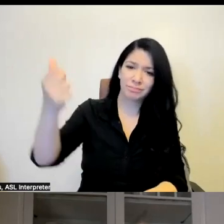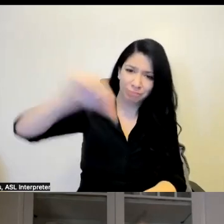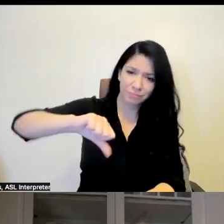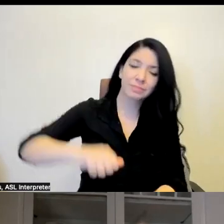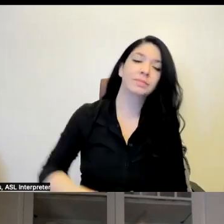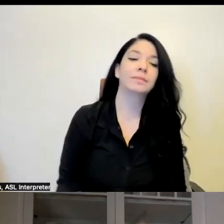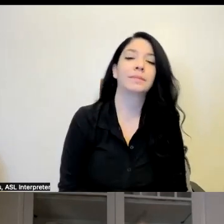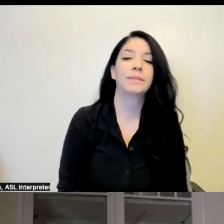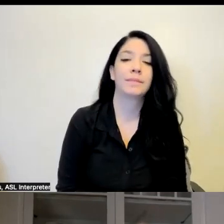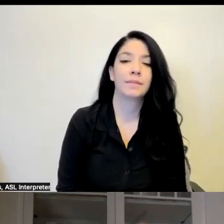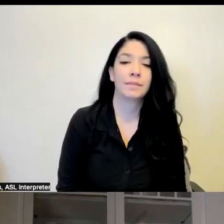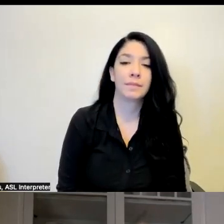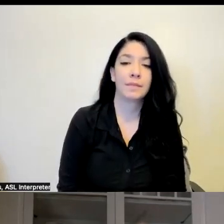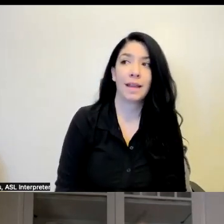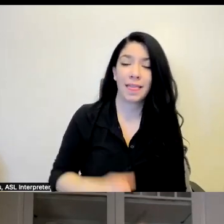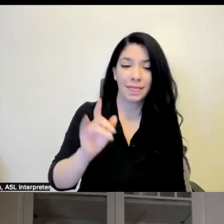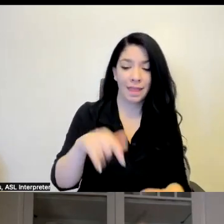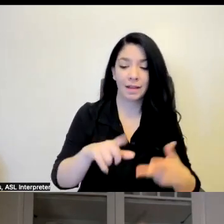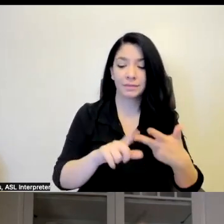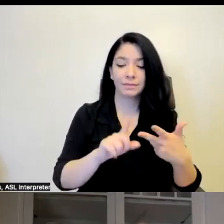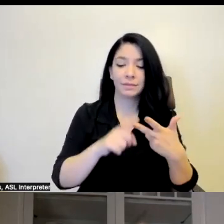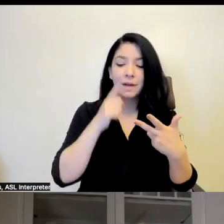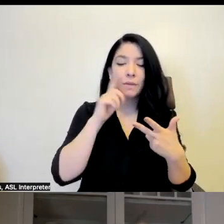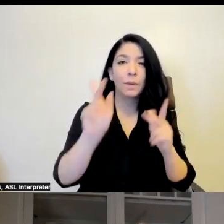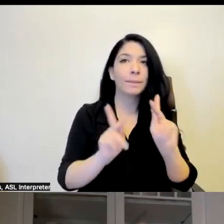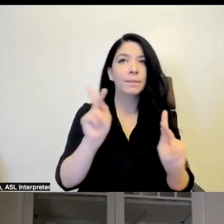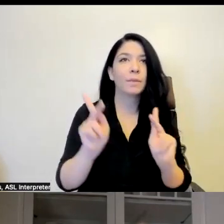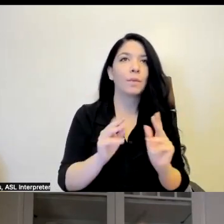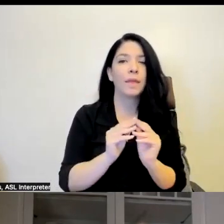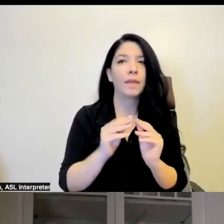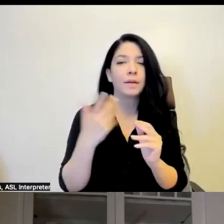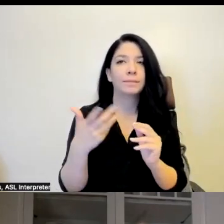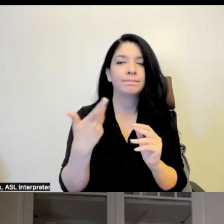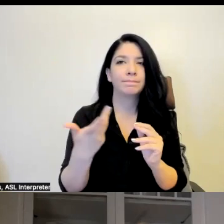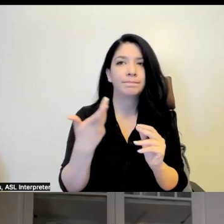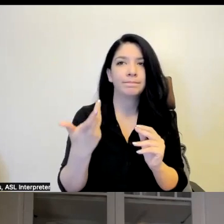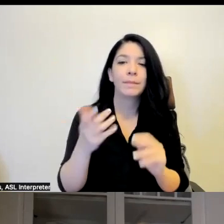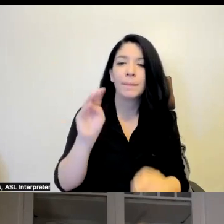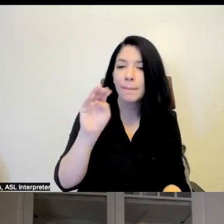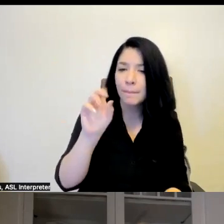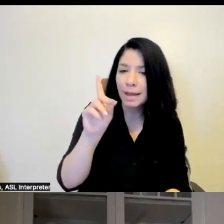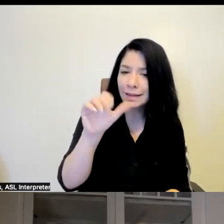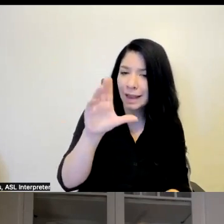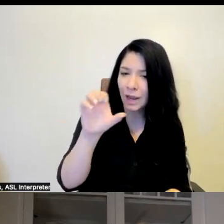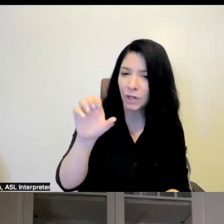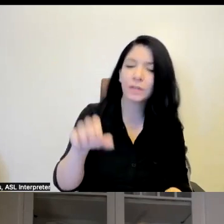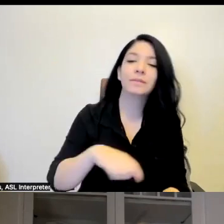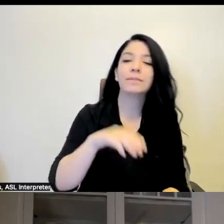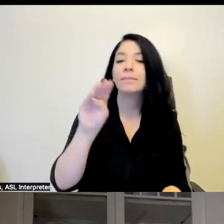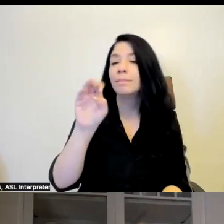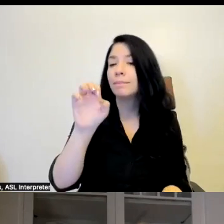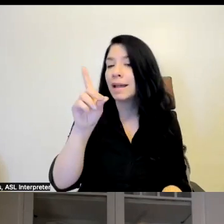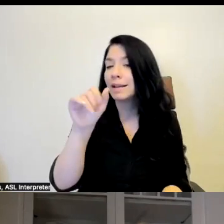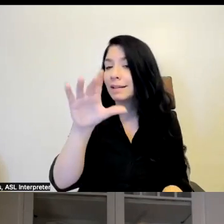I believe it's for people who are on Medicare or Medical can escalate their complaints.